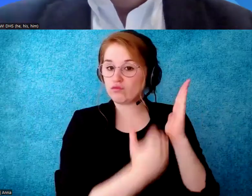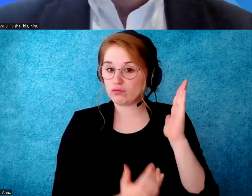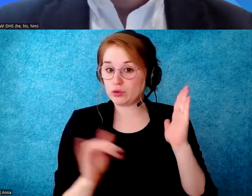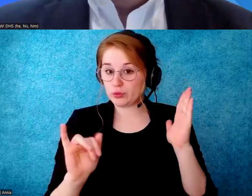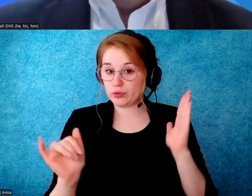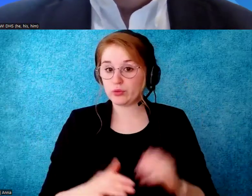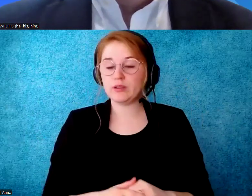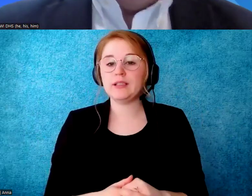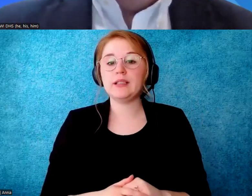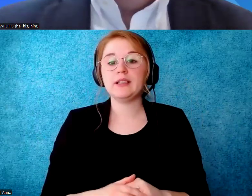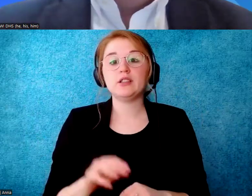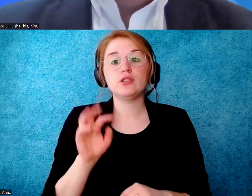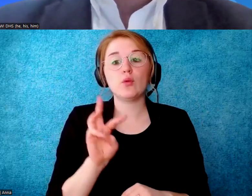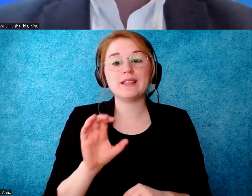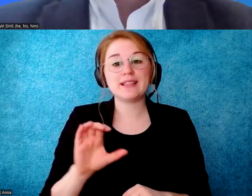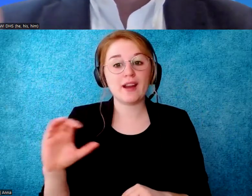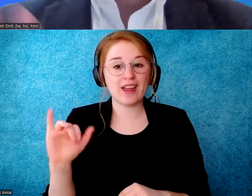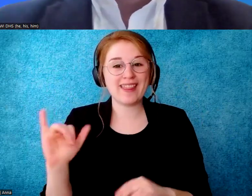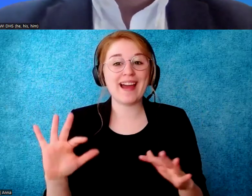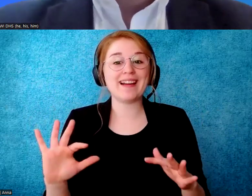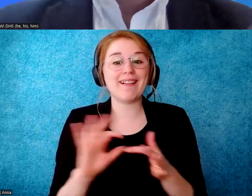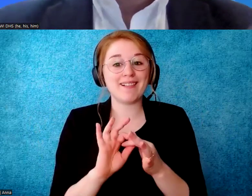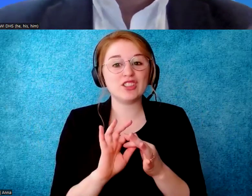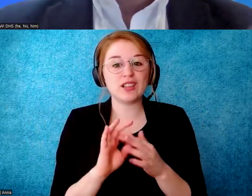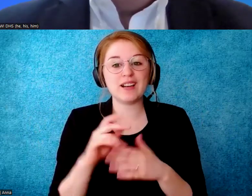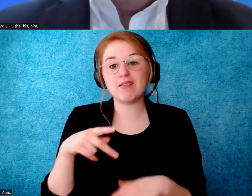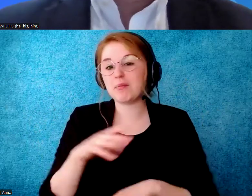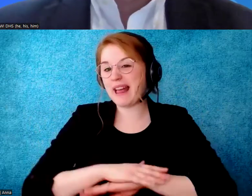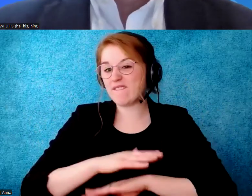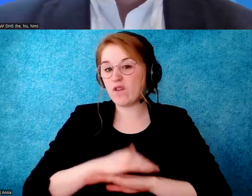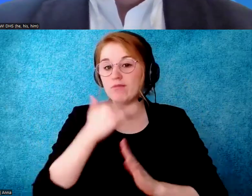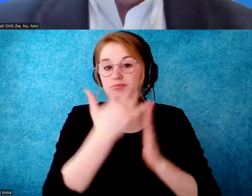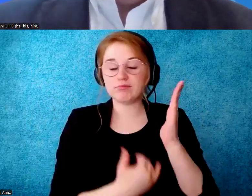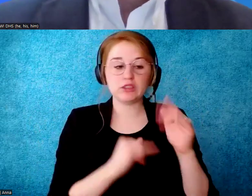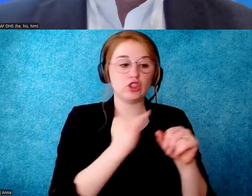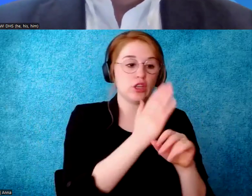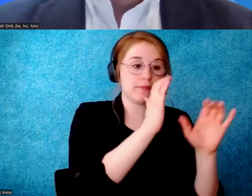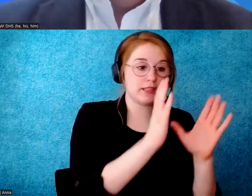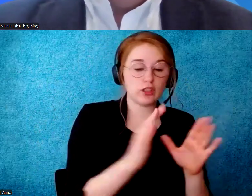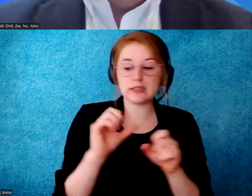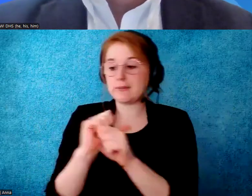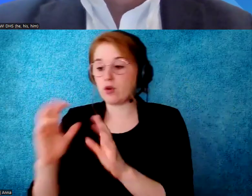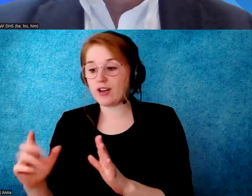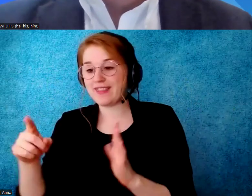which is our platform that connects our job seekers and our employers, they can see everything that's